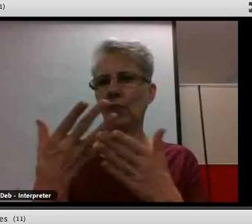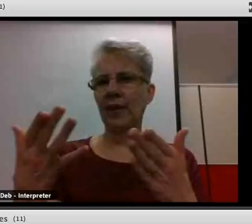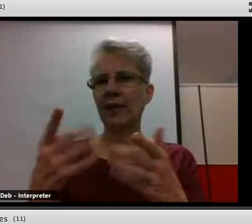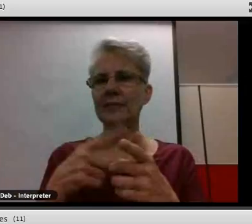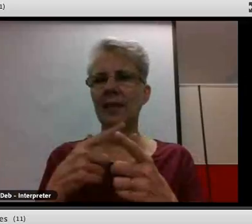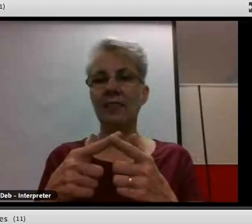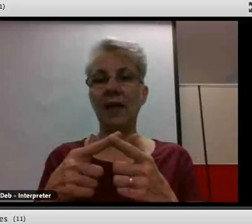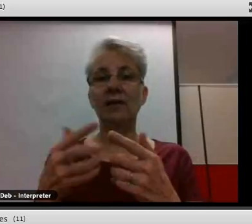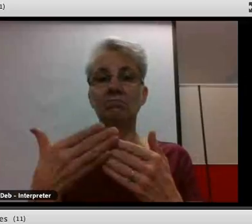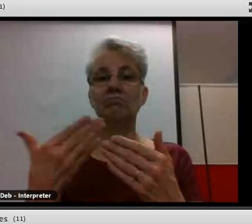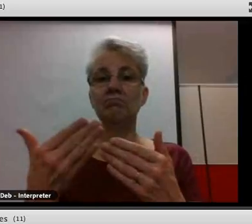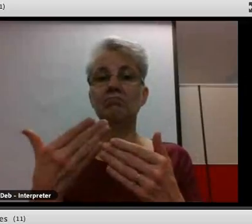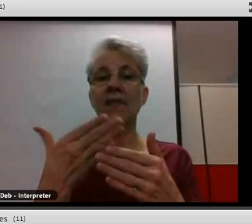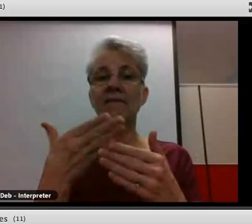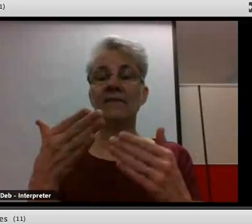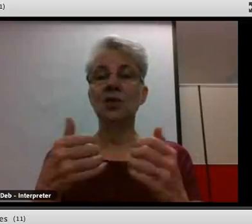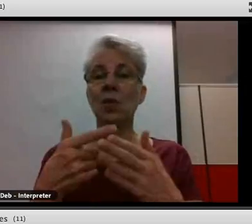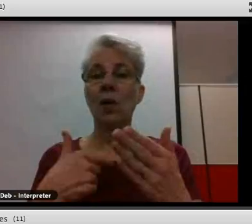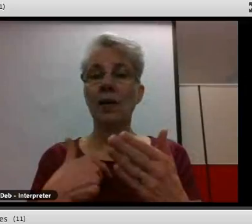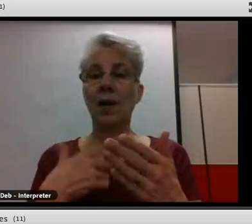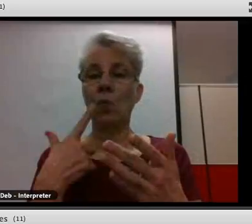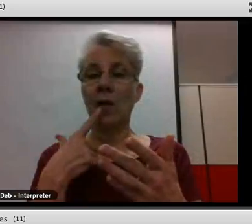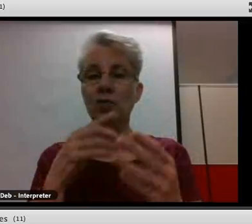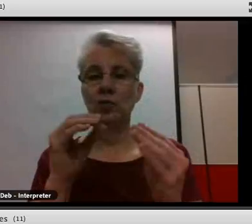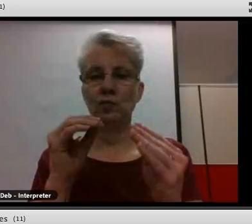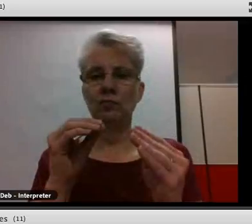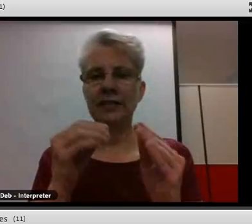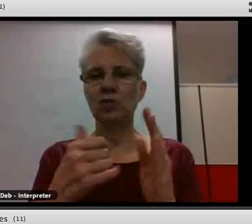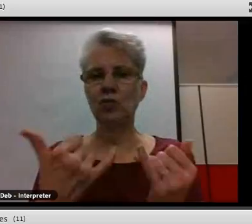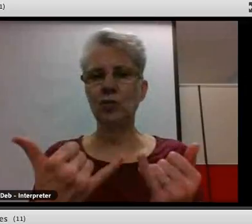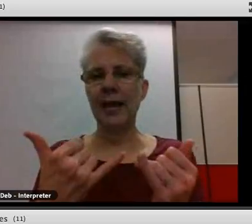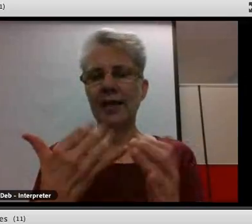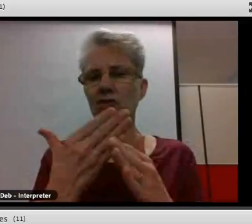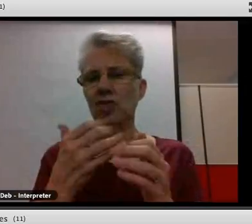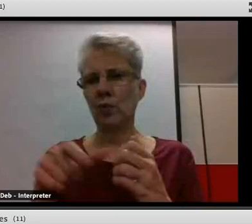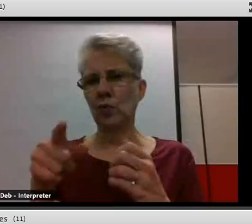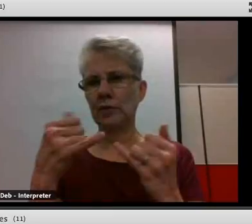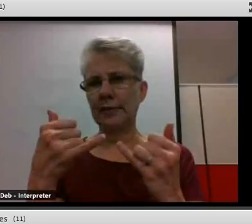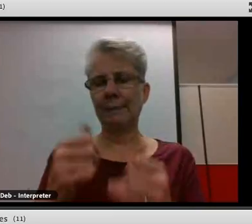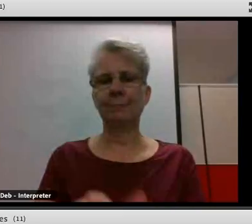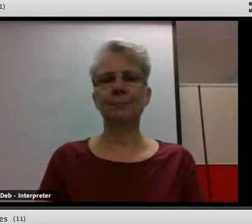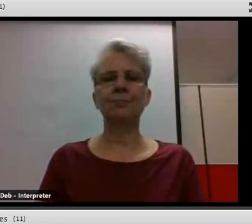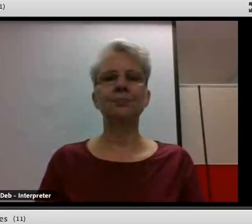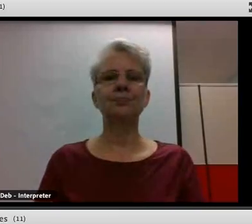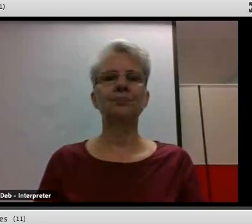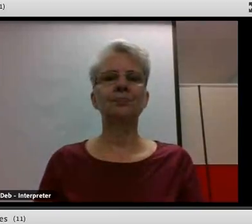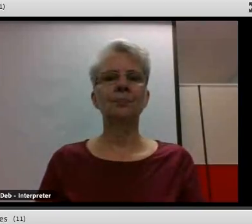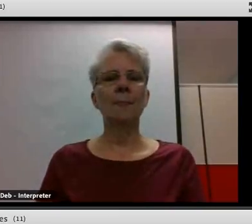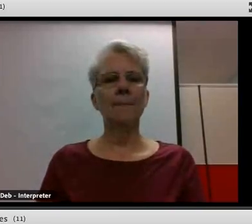but it shows you what your page looks like to a screen reader. So I'm going to show you